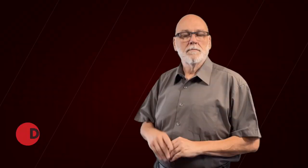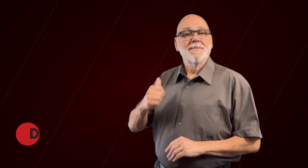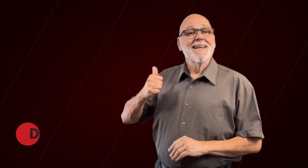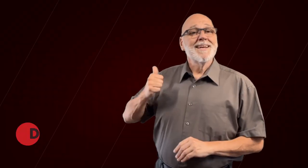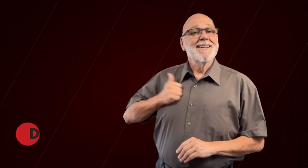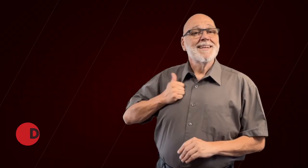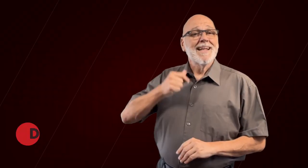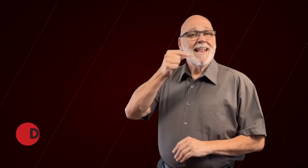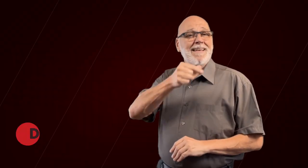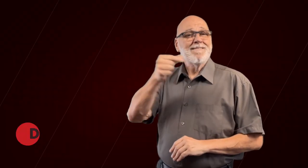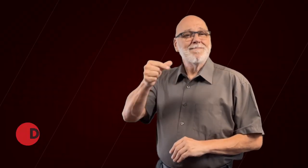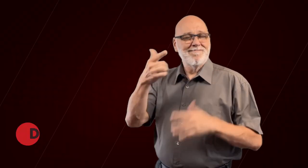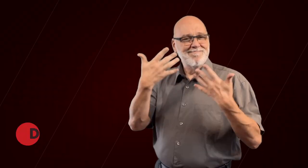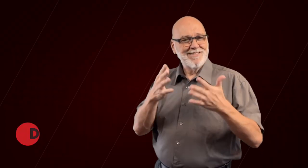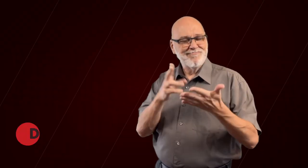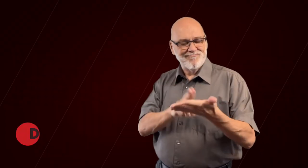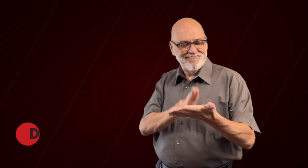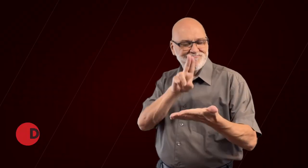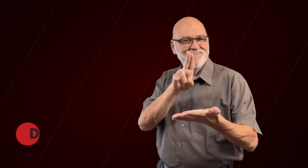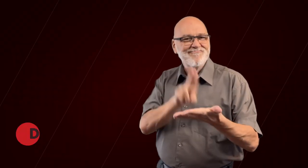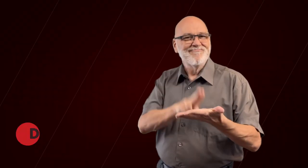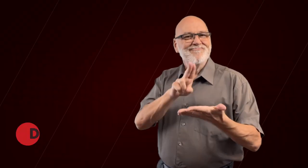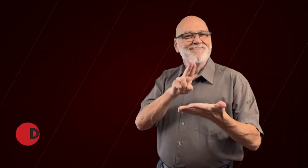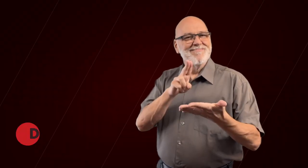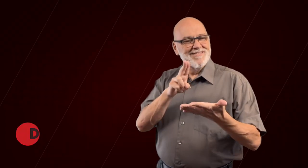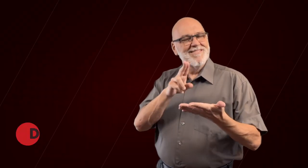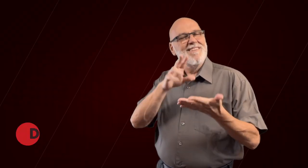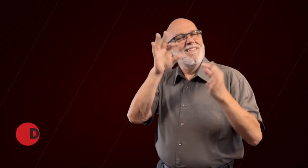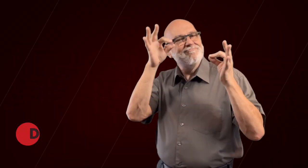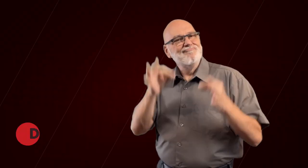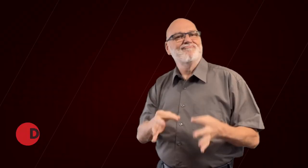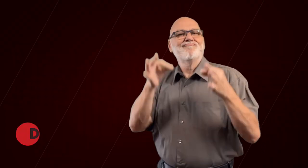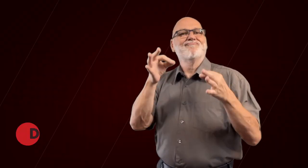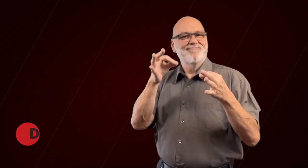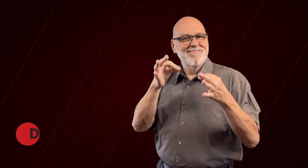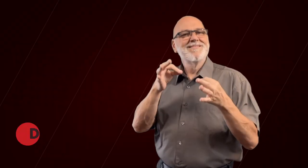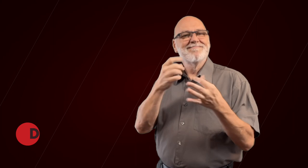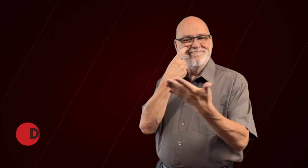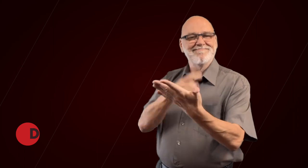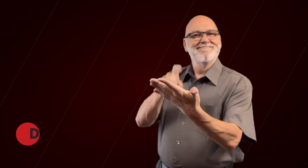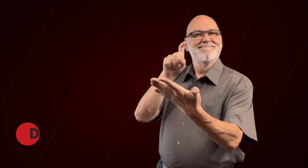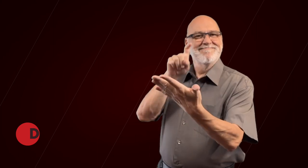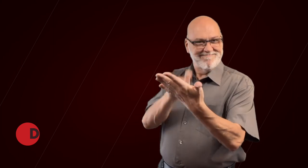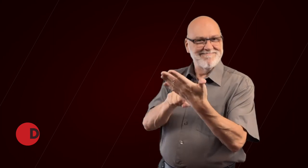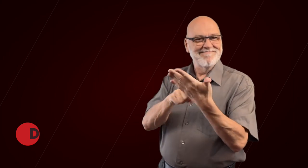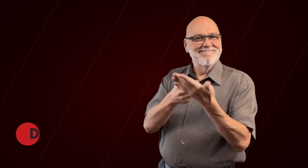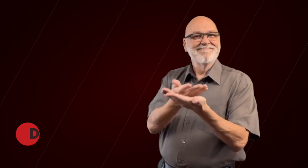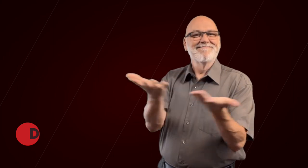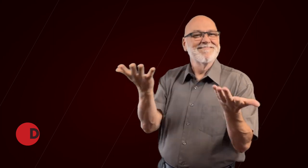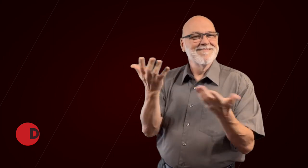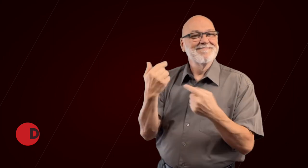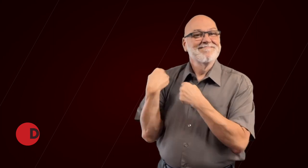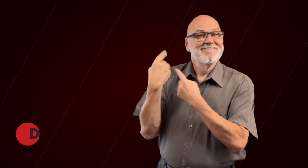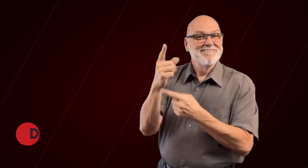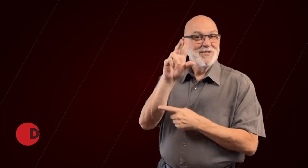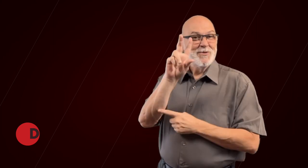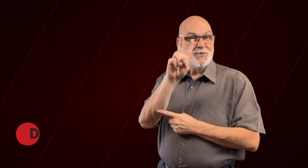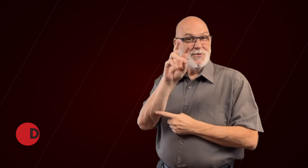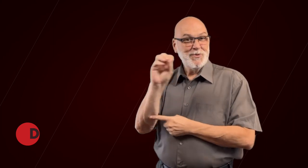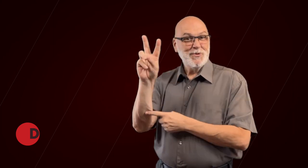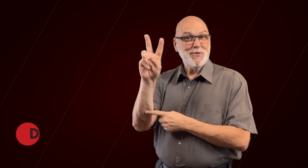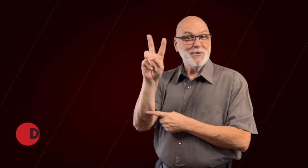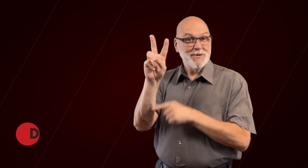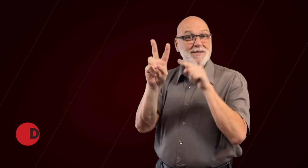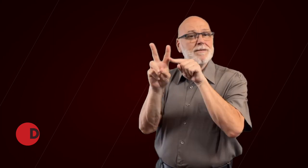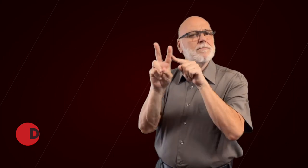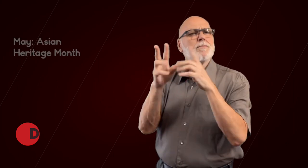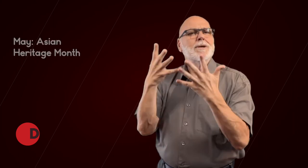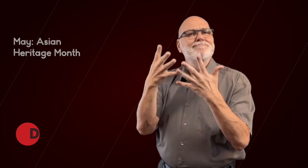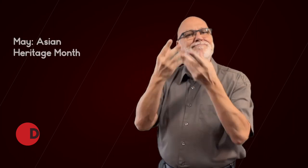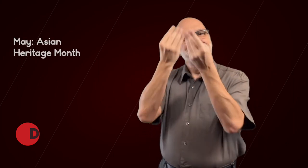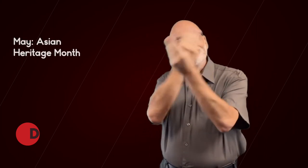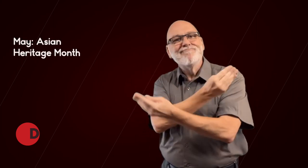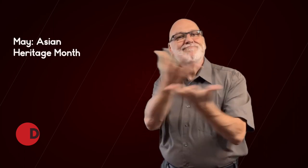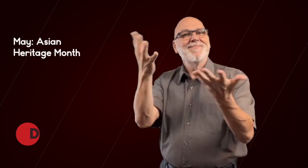The Government of Canada signed an official declaration in 2002